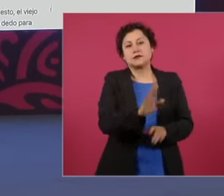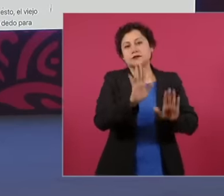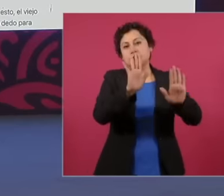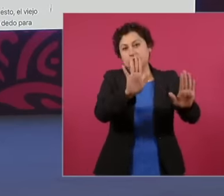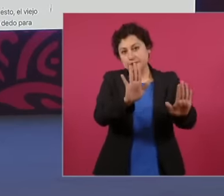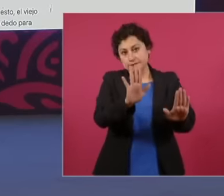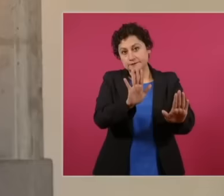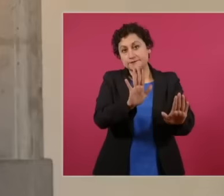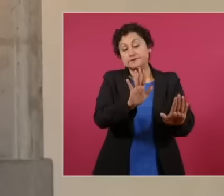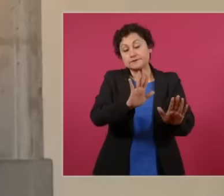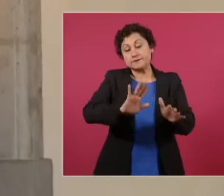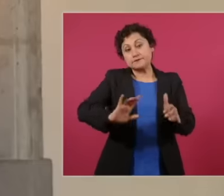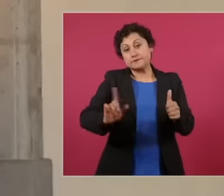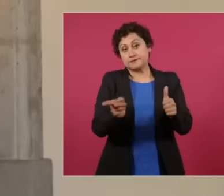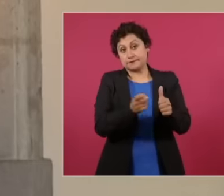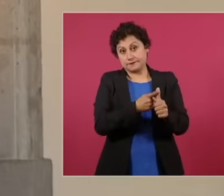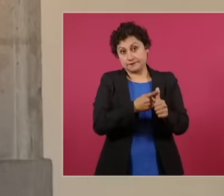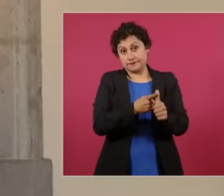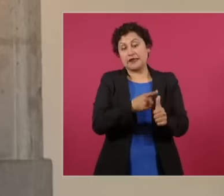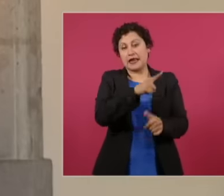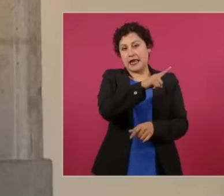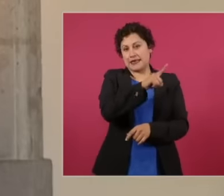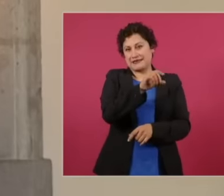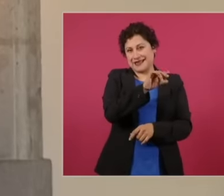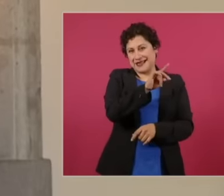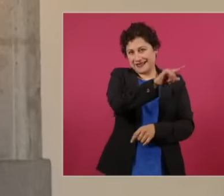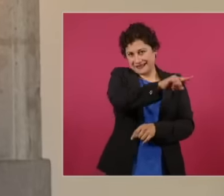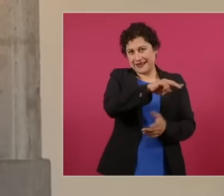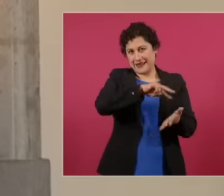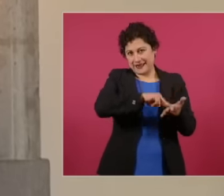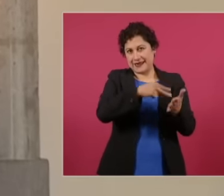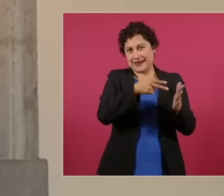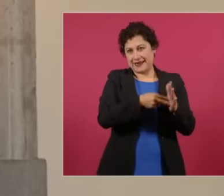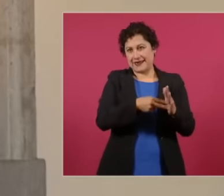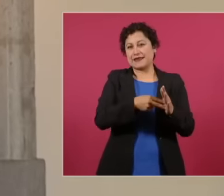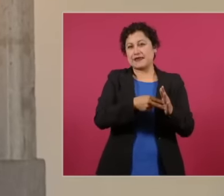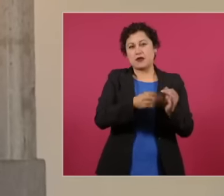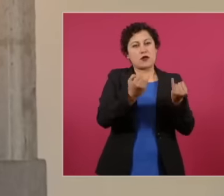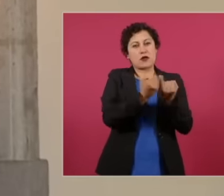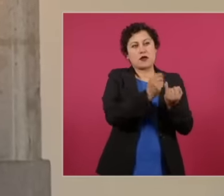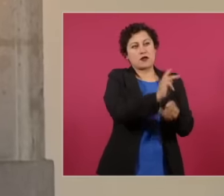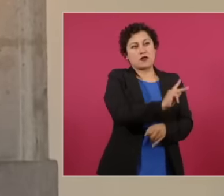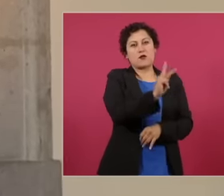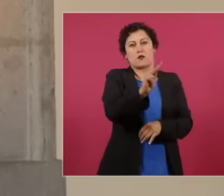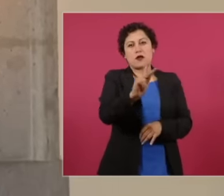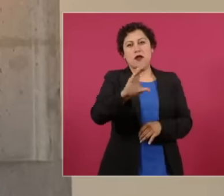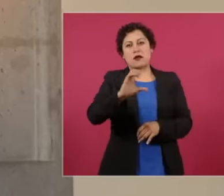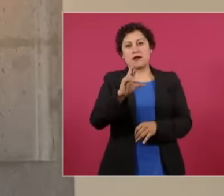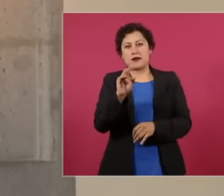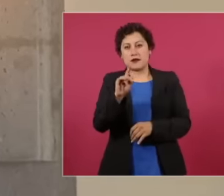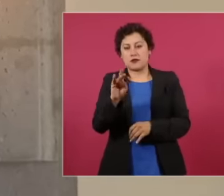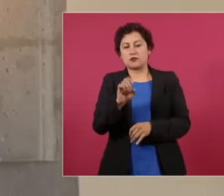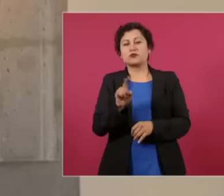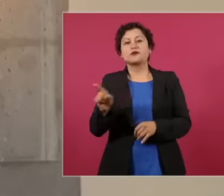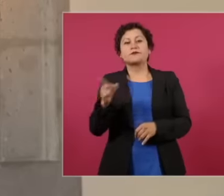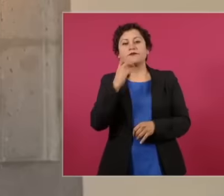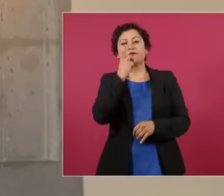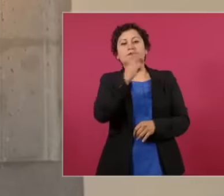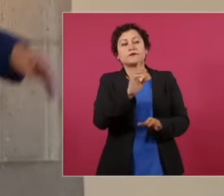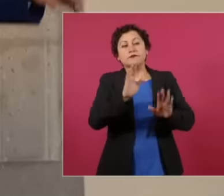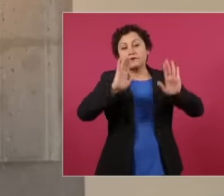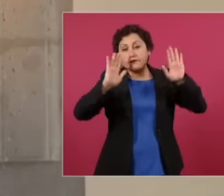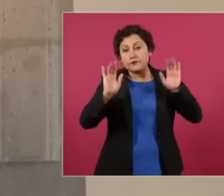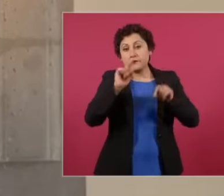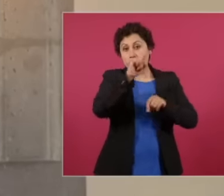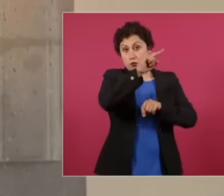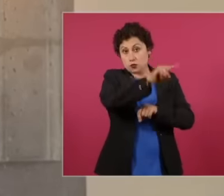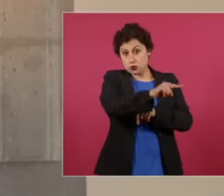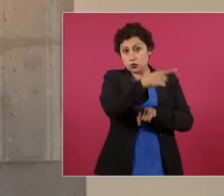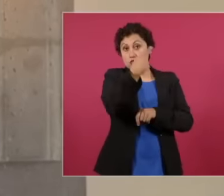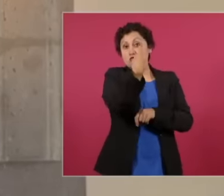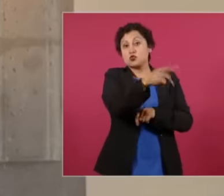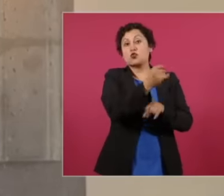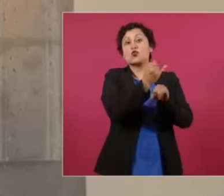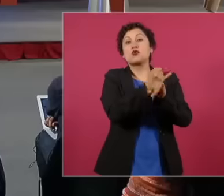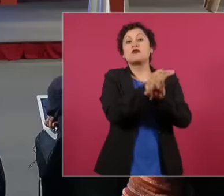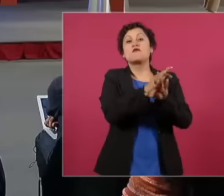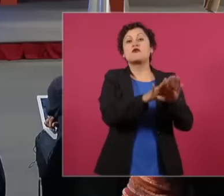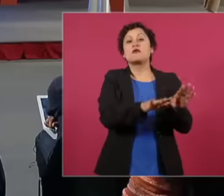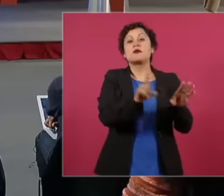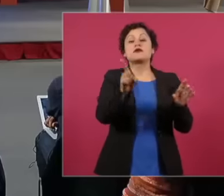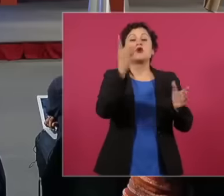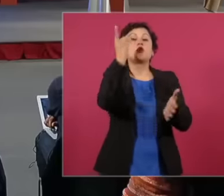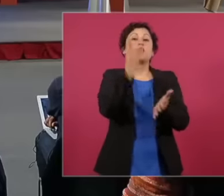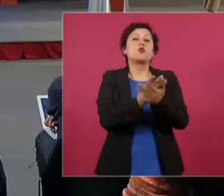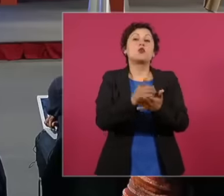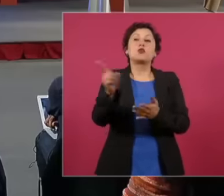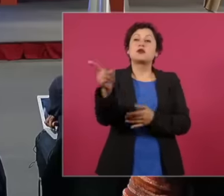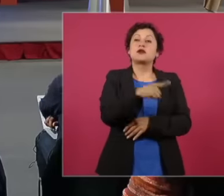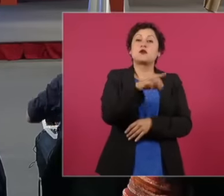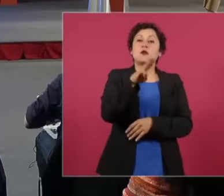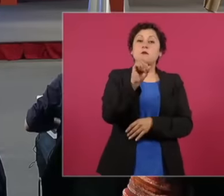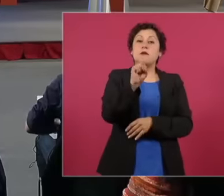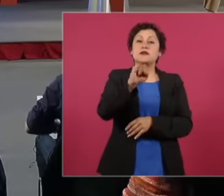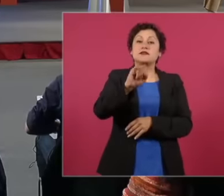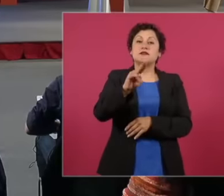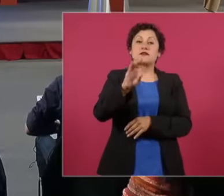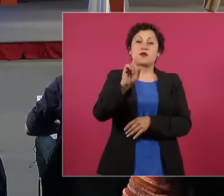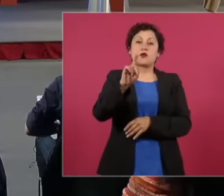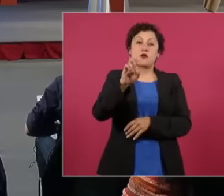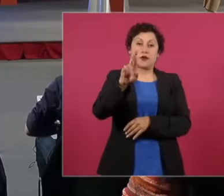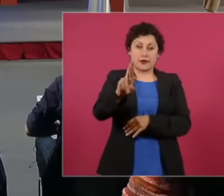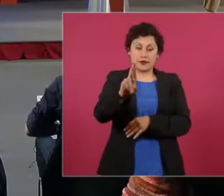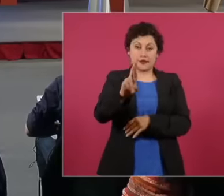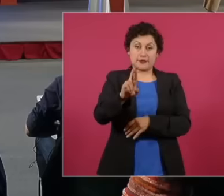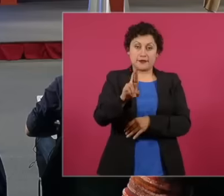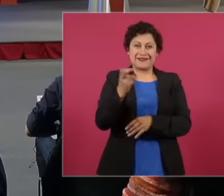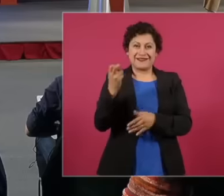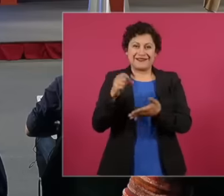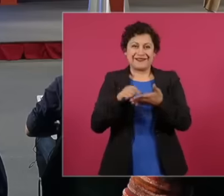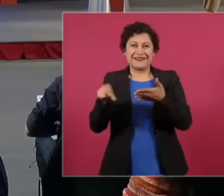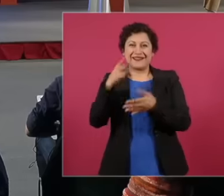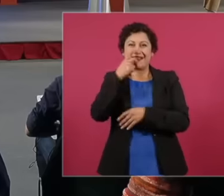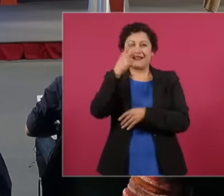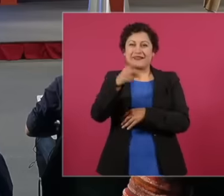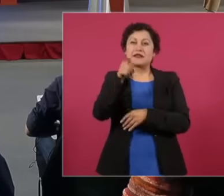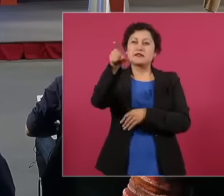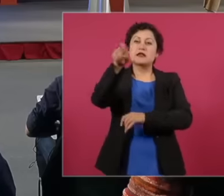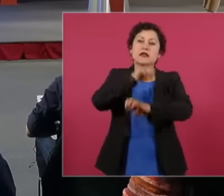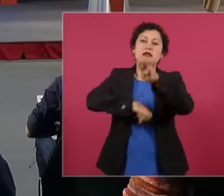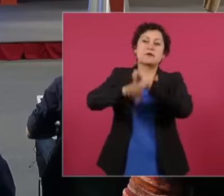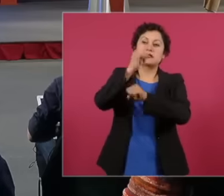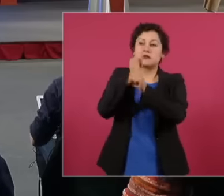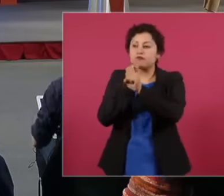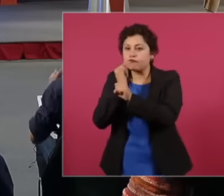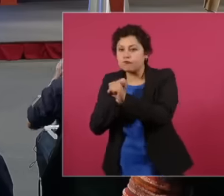sait is an engineer like crause his source can only be more certain is this pollster because